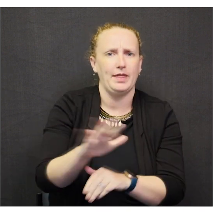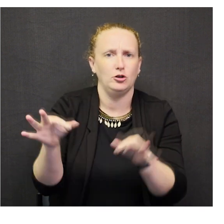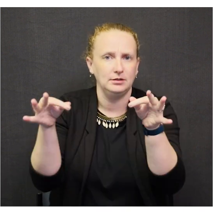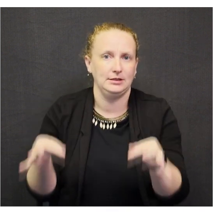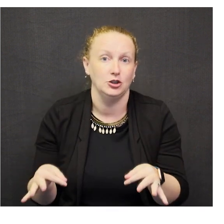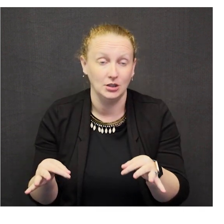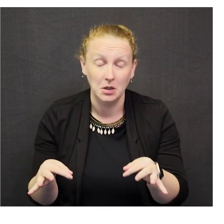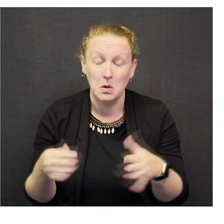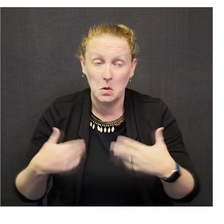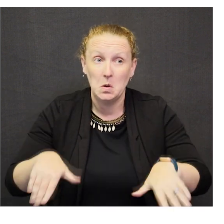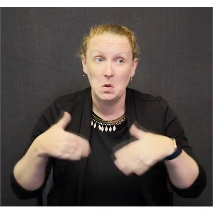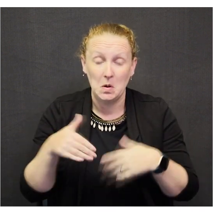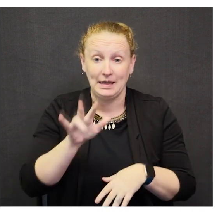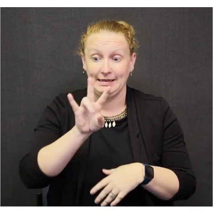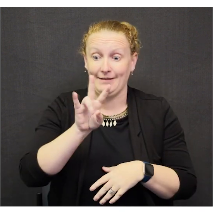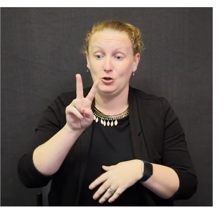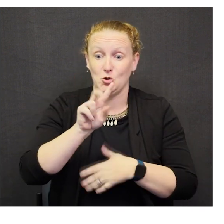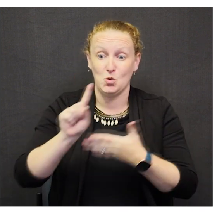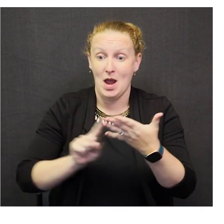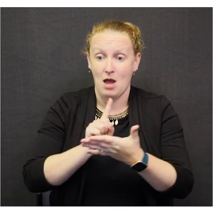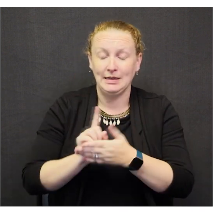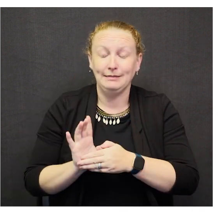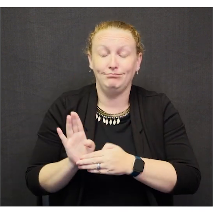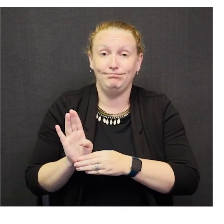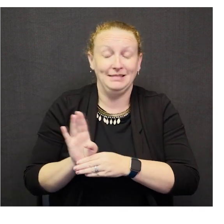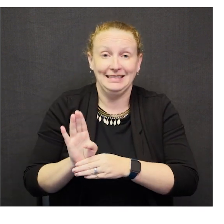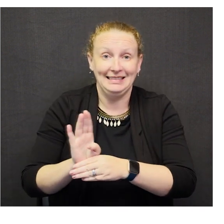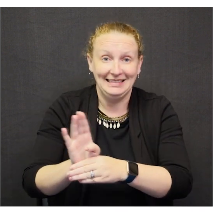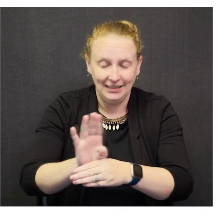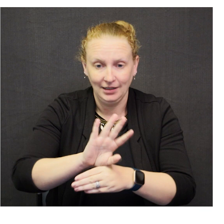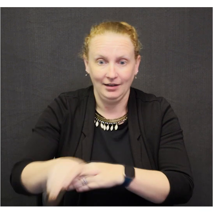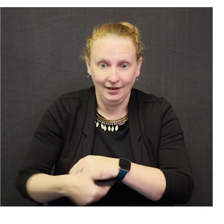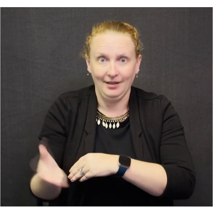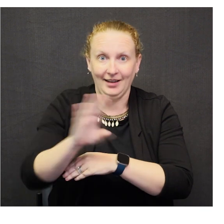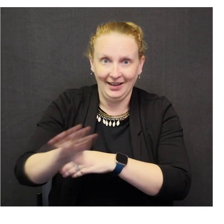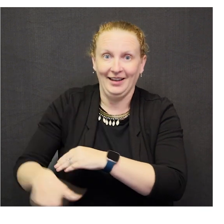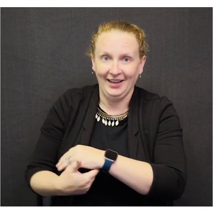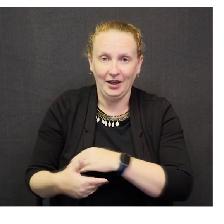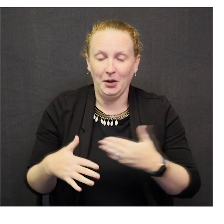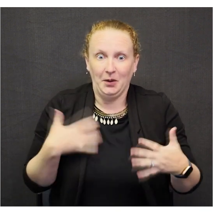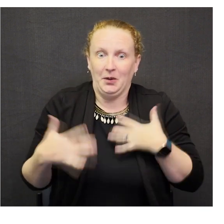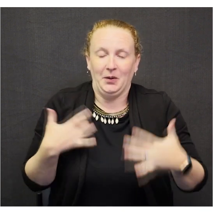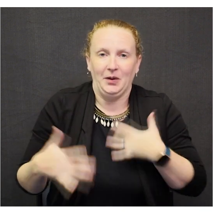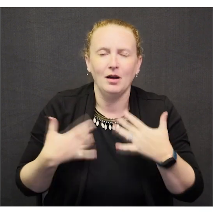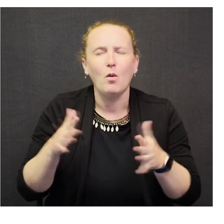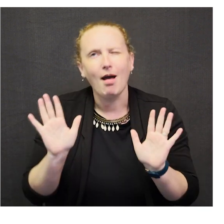most eventful 72 hours of my life, except perhaps the birth of my son. I so much emotion in such a short period of time.